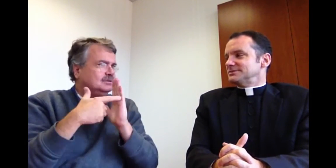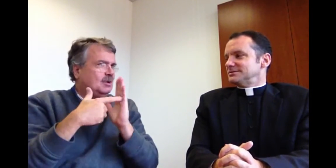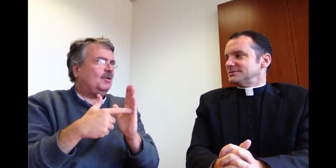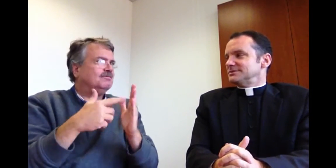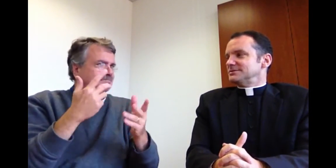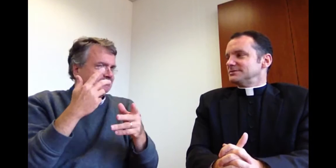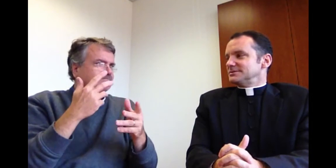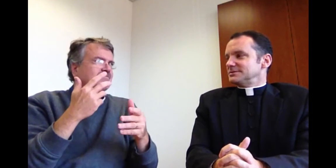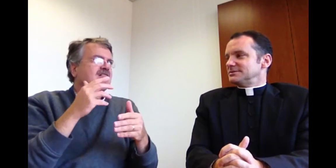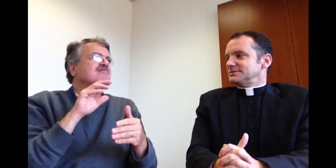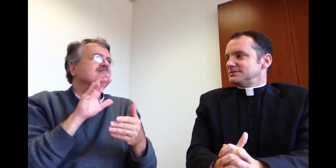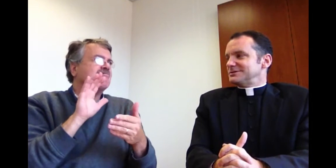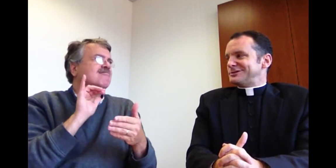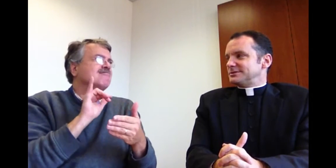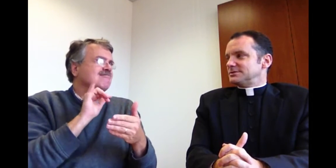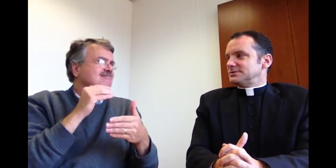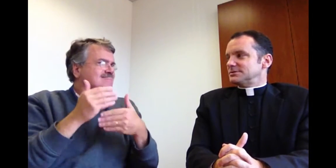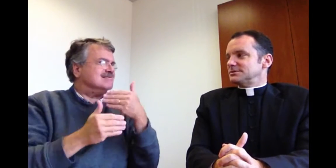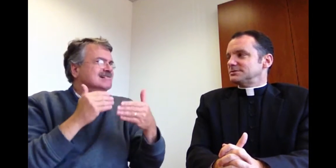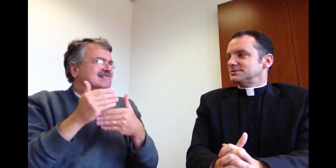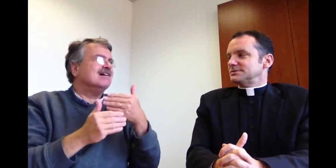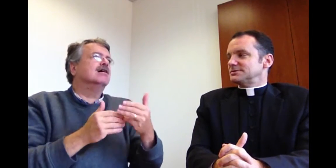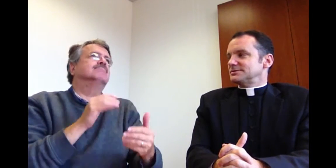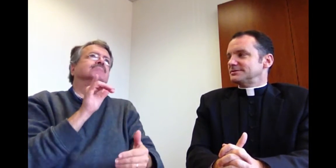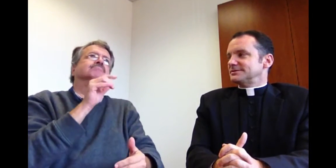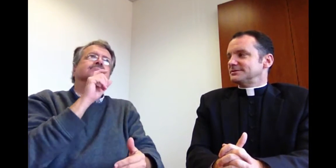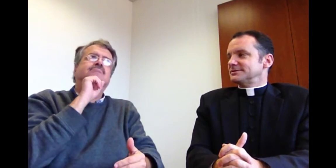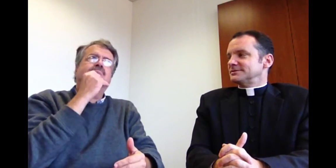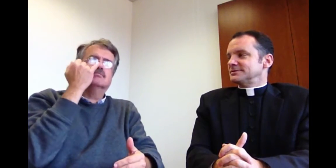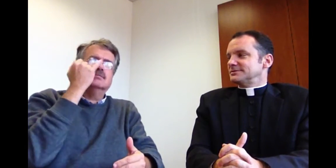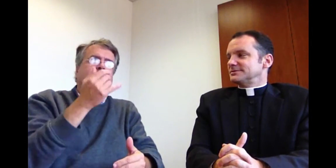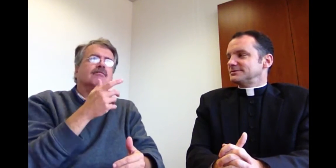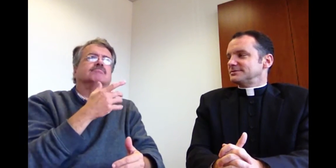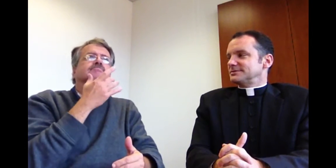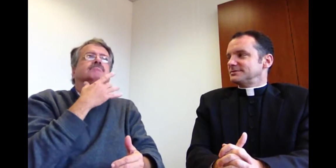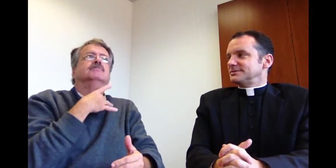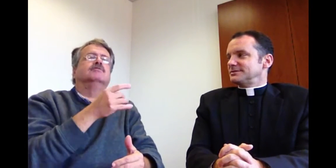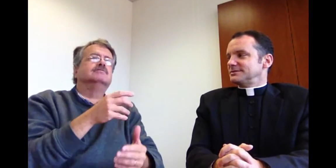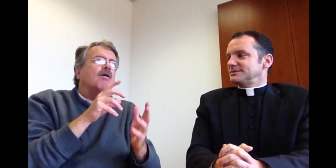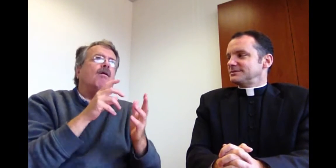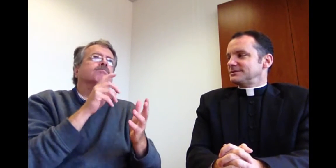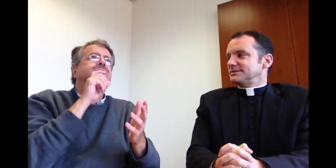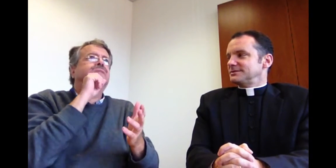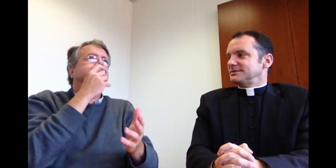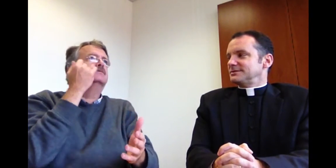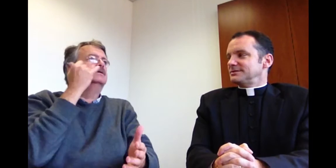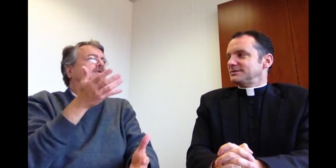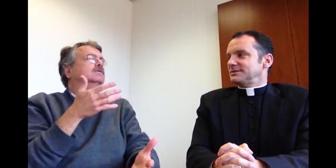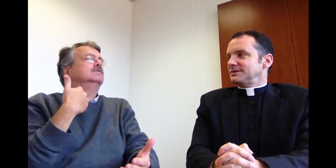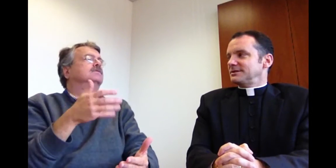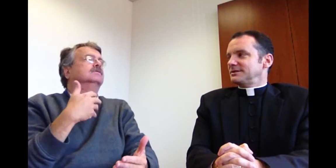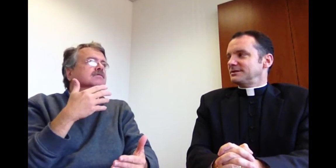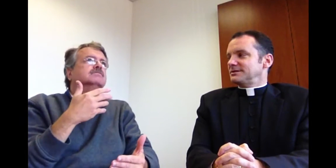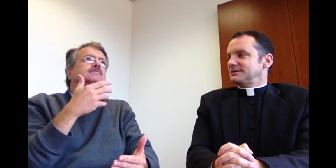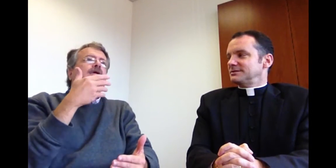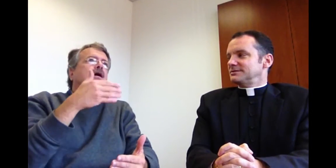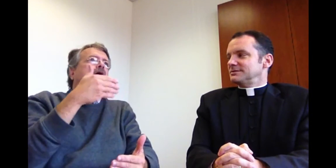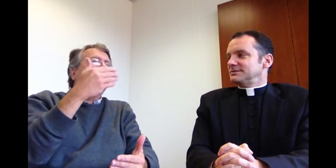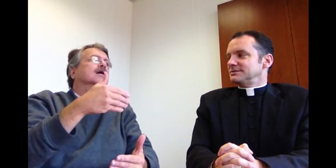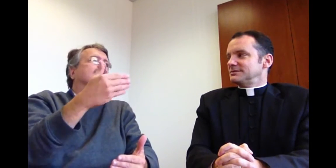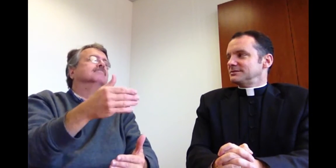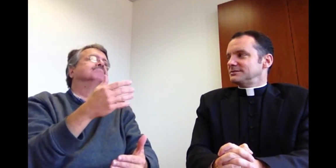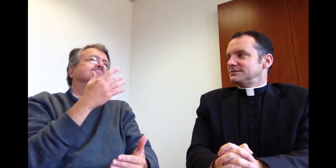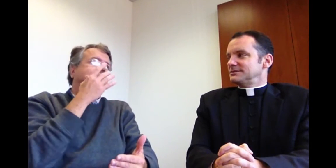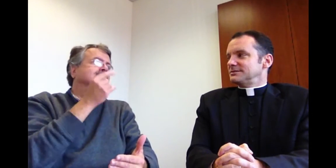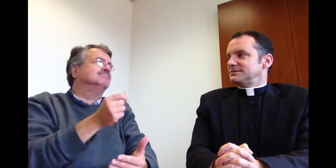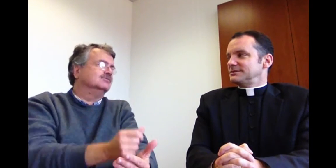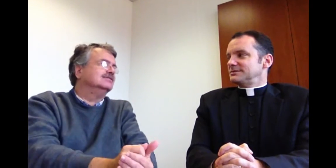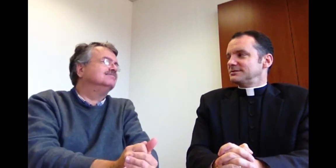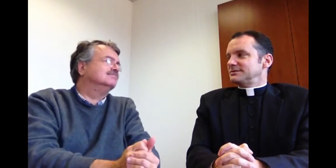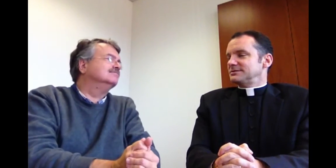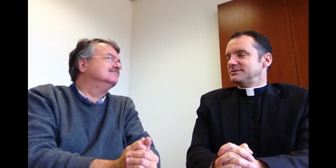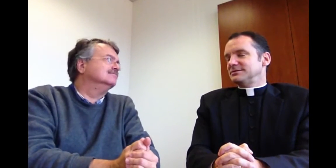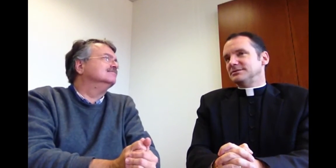How the movie presented as it went along, there were many cool and interesting ideas developed.